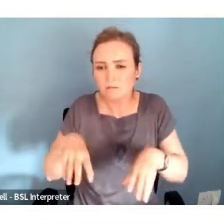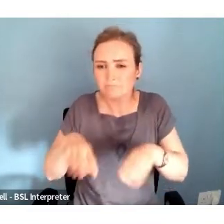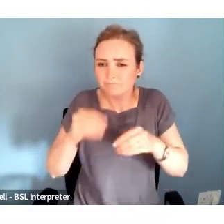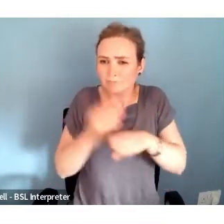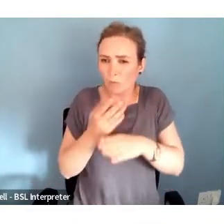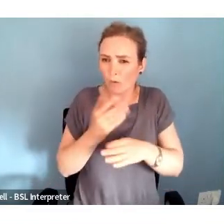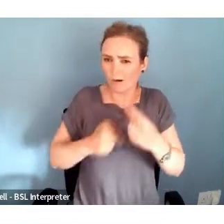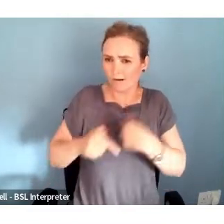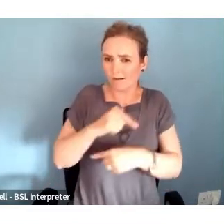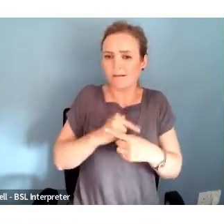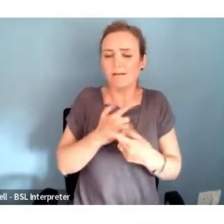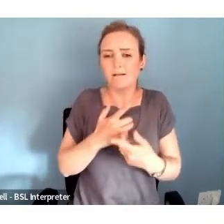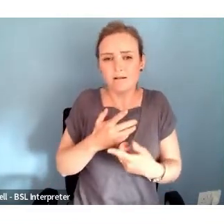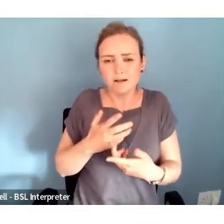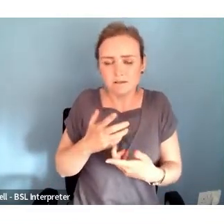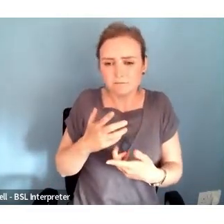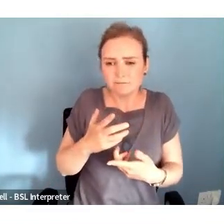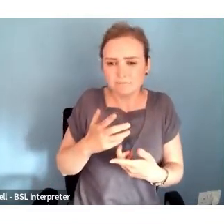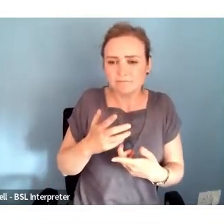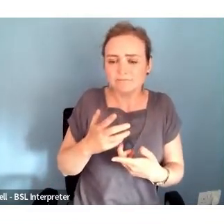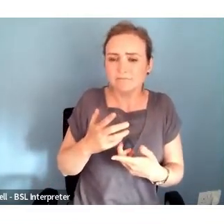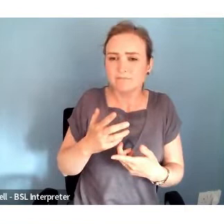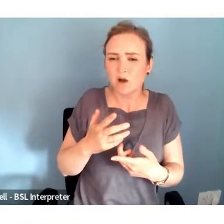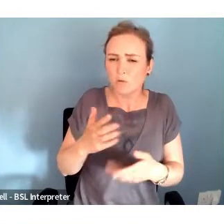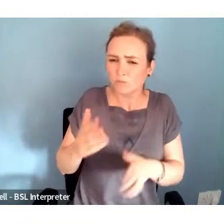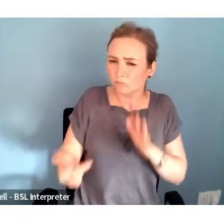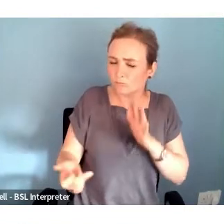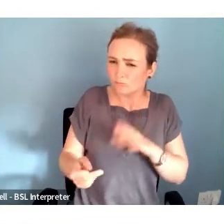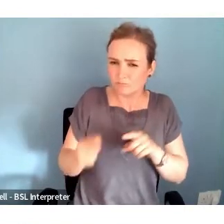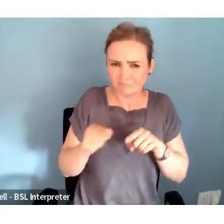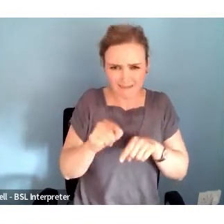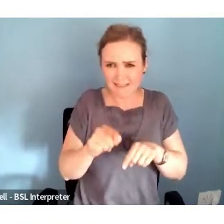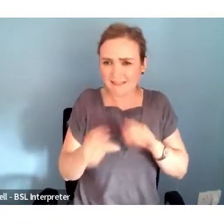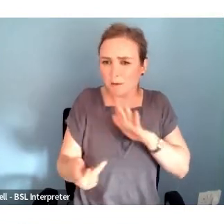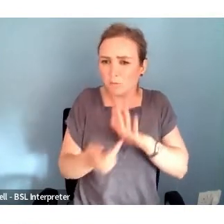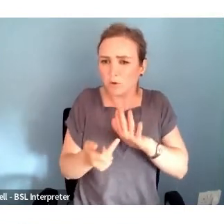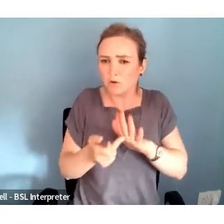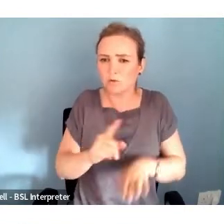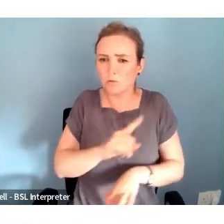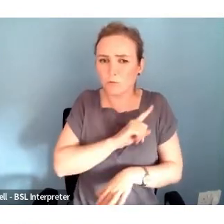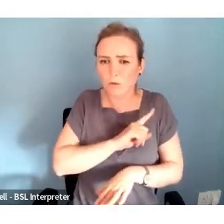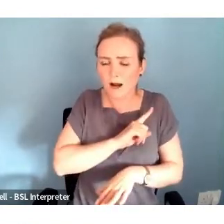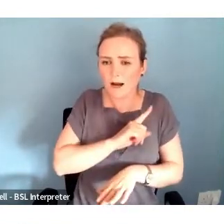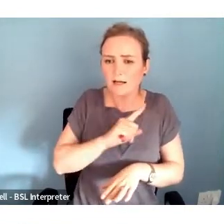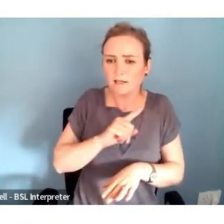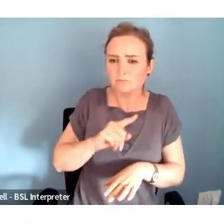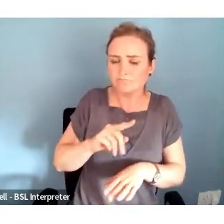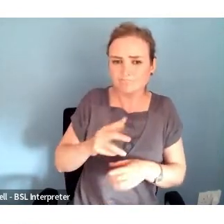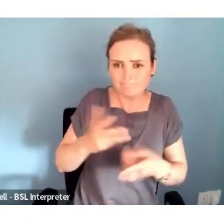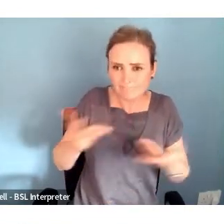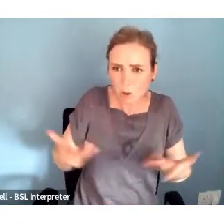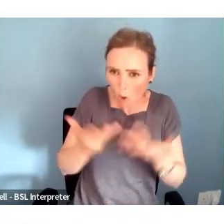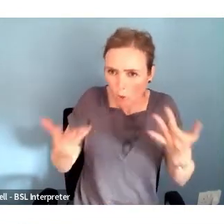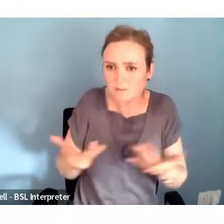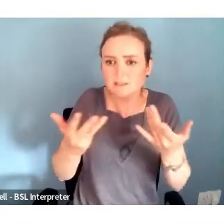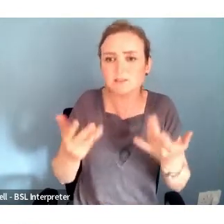ask Arts Council England to attract